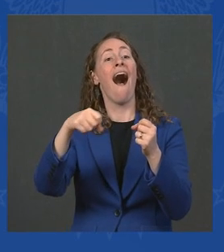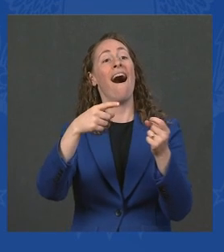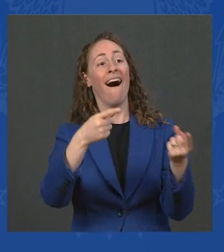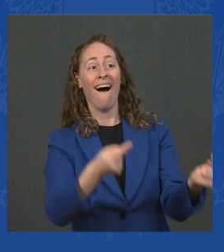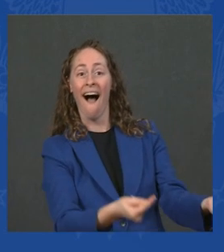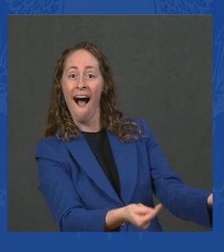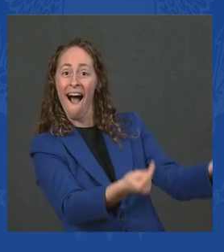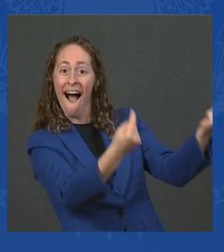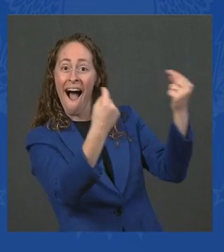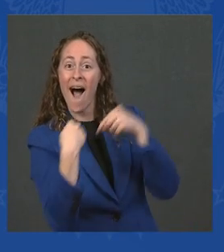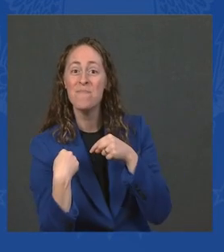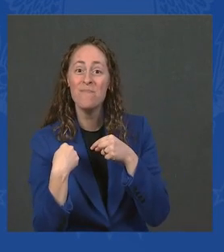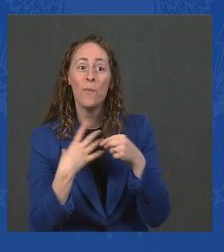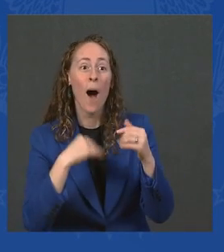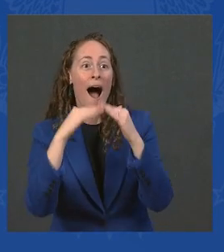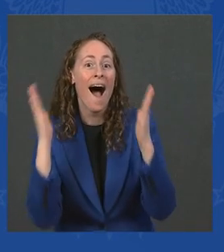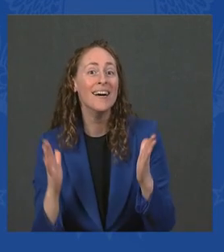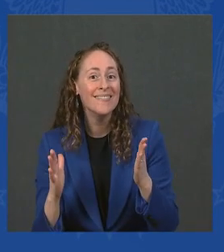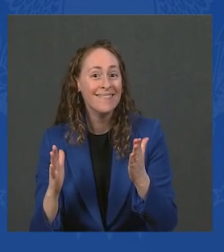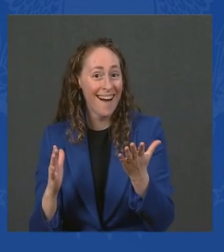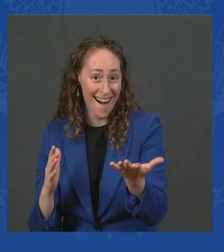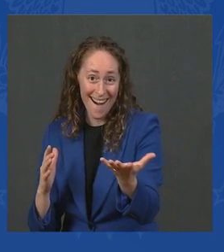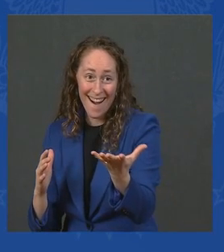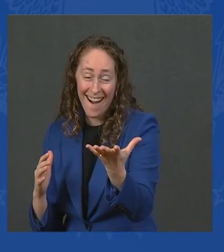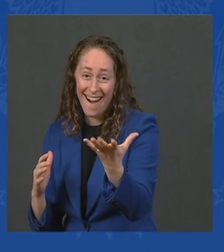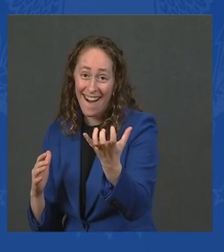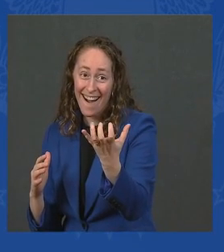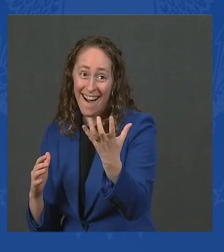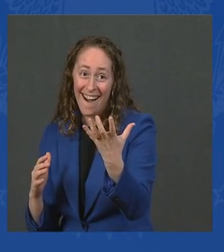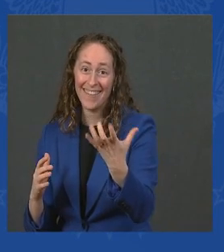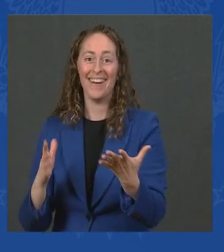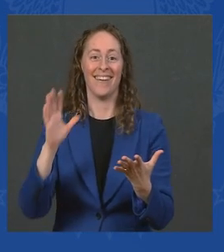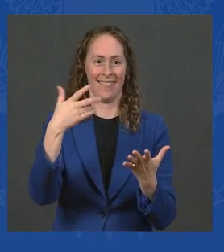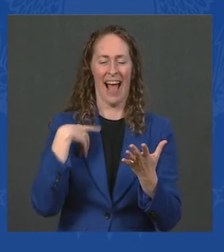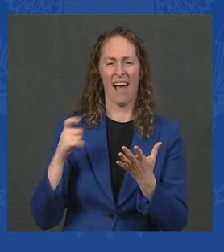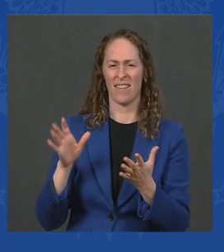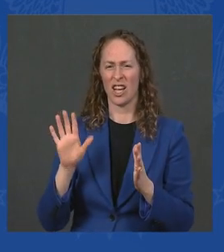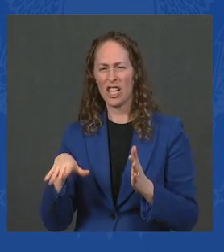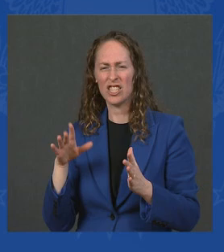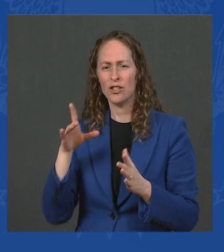I don't -- I'm going to get in trouble with the Secret Service and everybody else, and I'm not sure how we're going to mechanically do it --